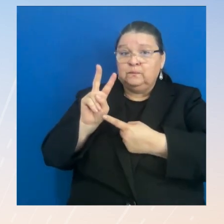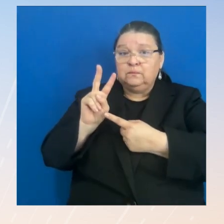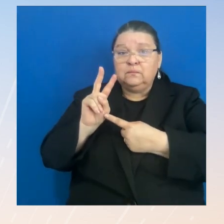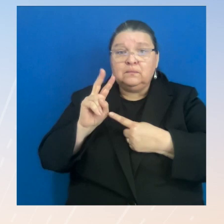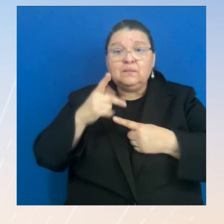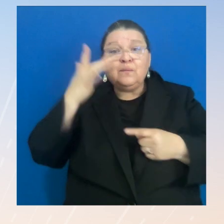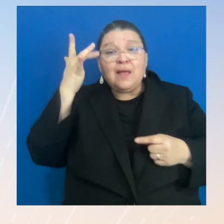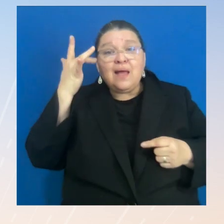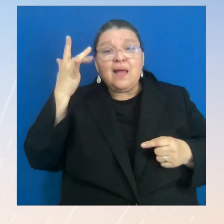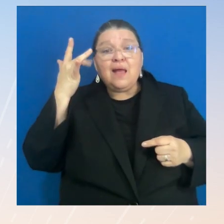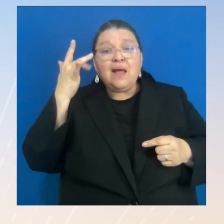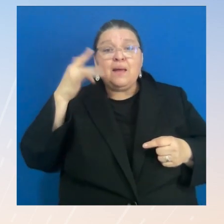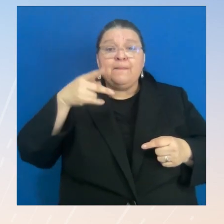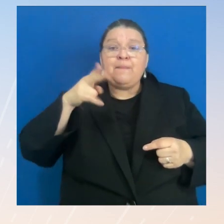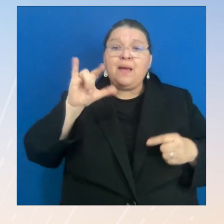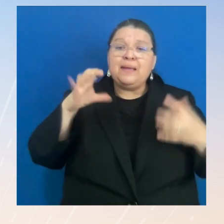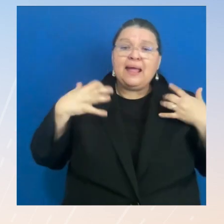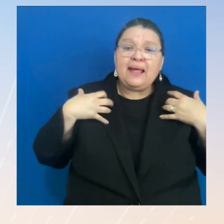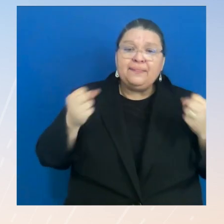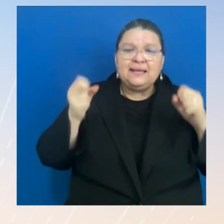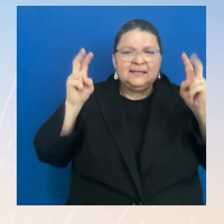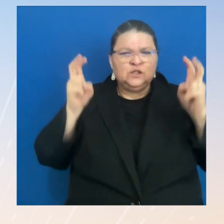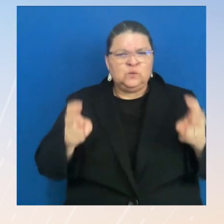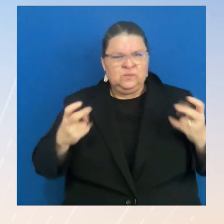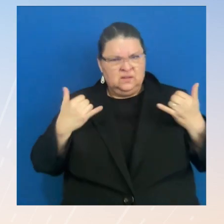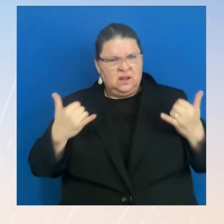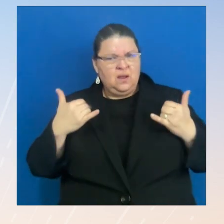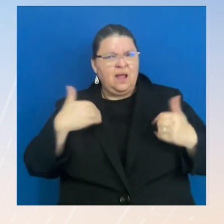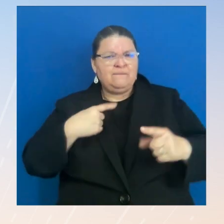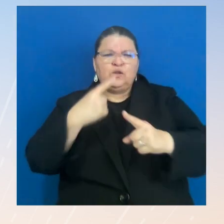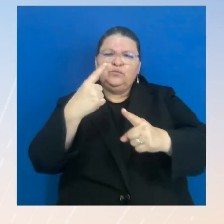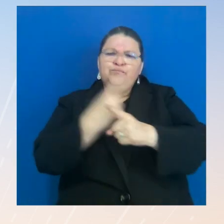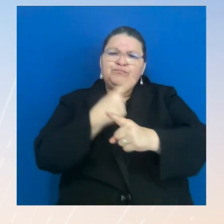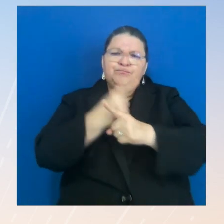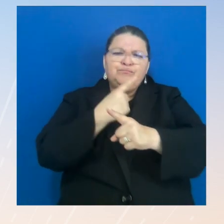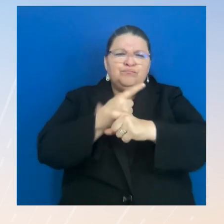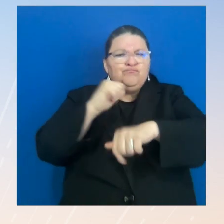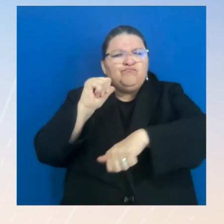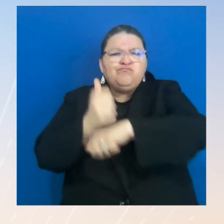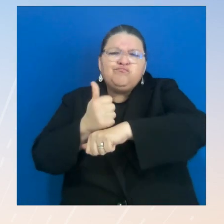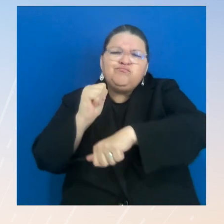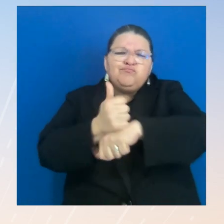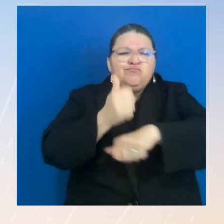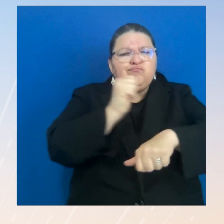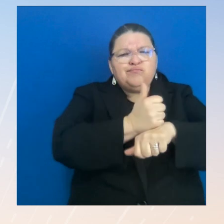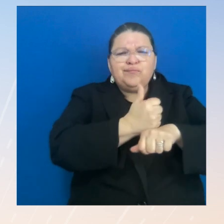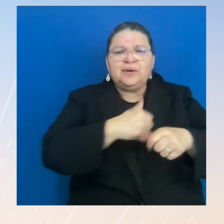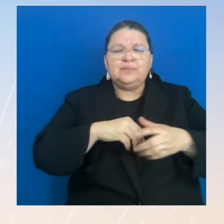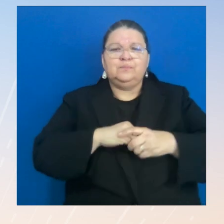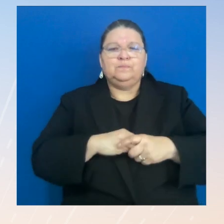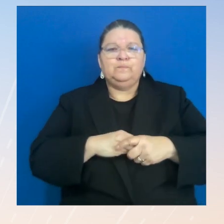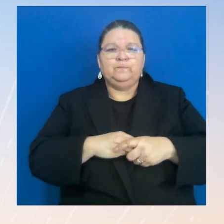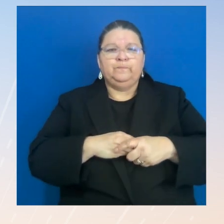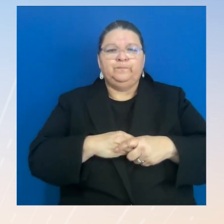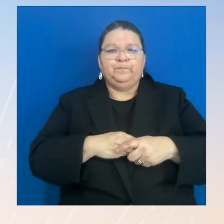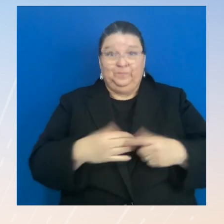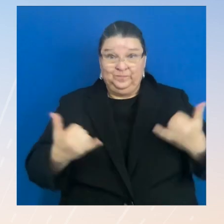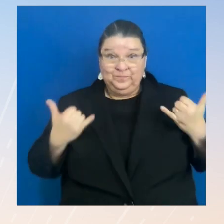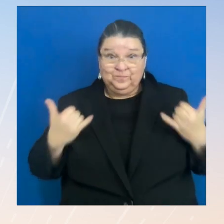had been put into place in the care facilities. Ms. Psaki: Yeah. Yeah. The Press: So, is the administration asking DHS to put those same mitigation measures in place